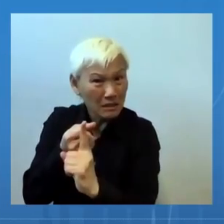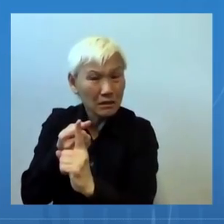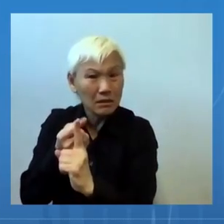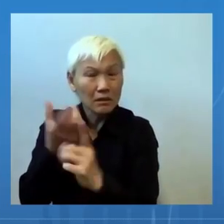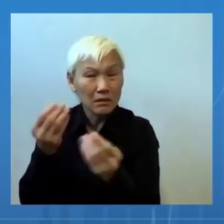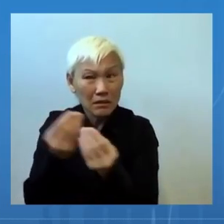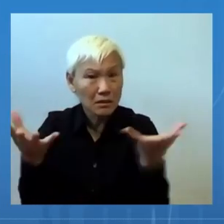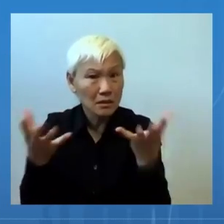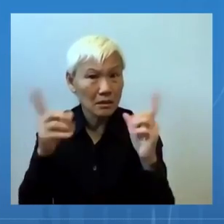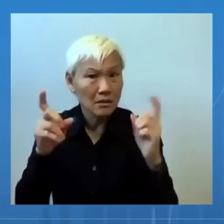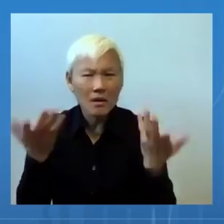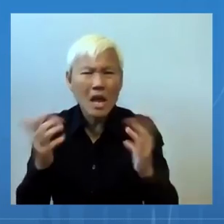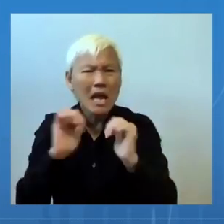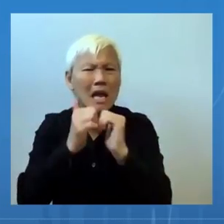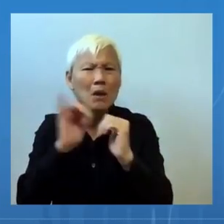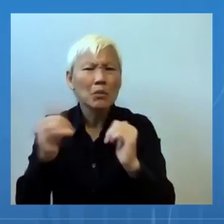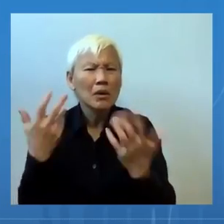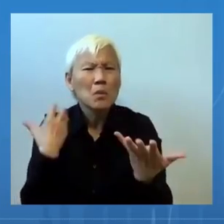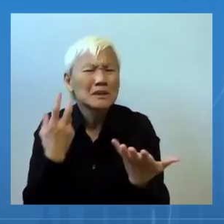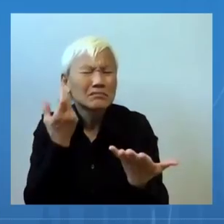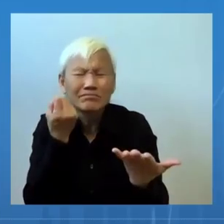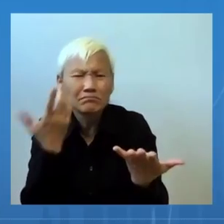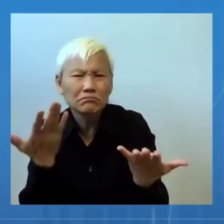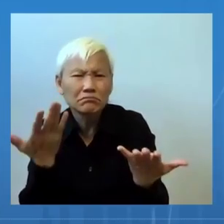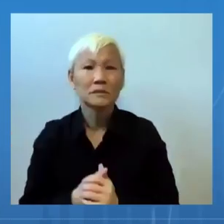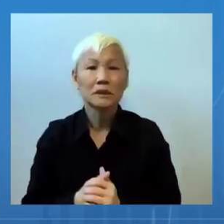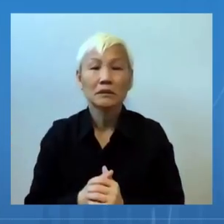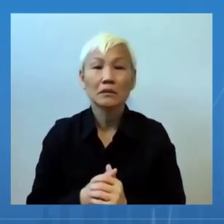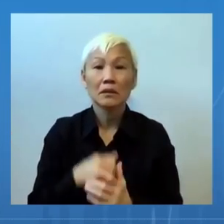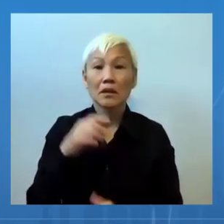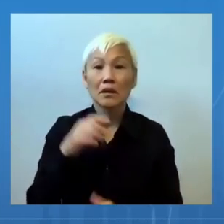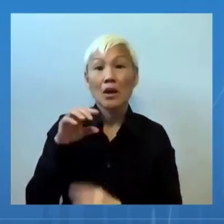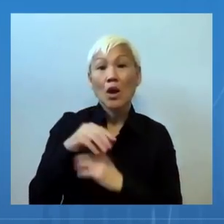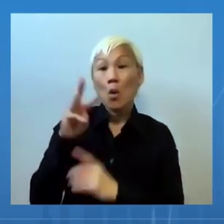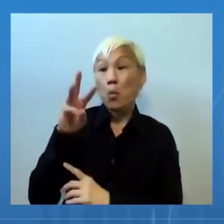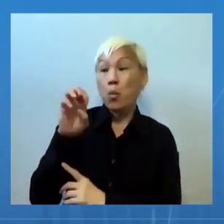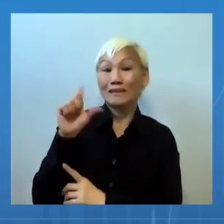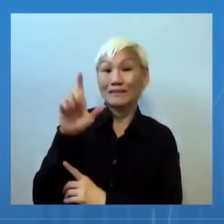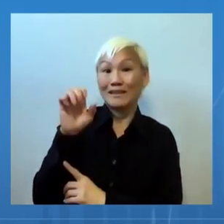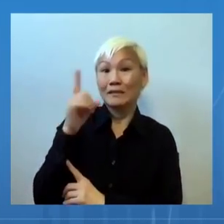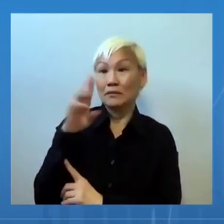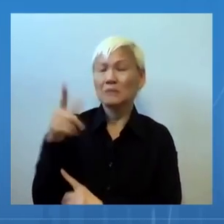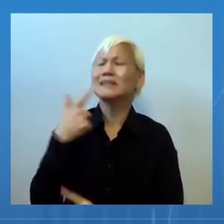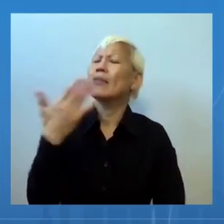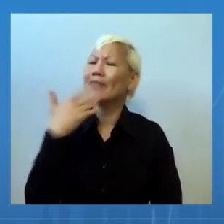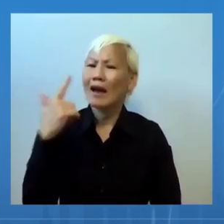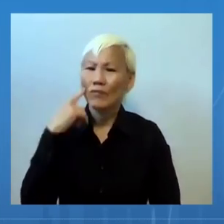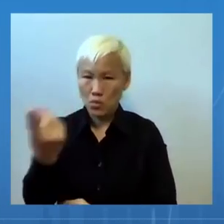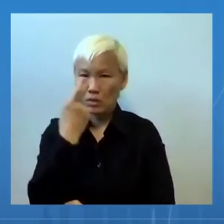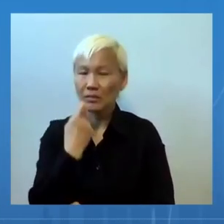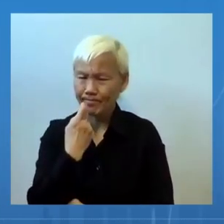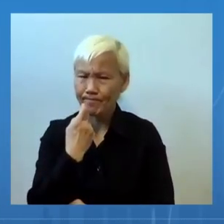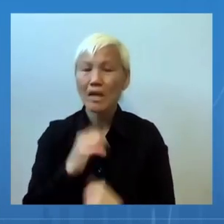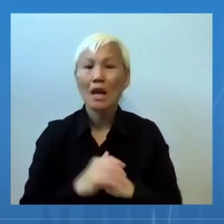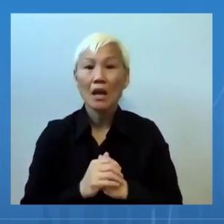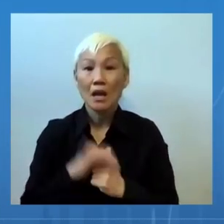Mr. Zients: Dr. Walensky? Dr. Walensky: Yeah, thank you for that question. You know, all of these vaccines are thoroughly vetted and reviewed,